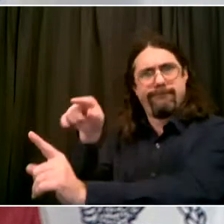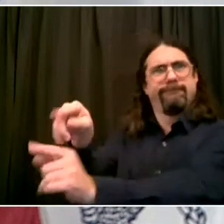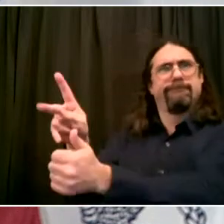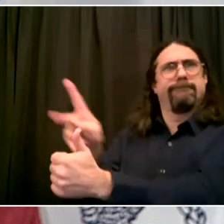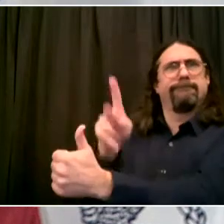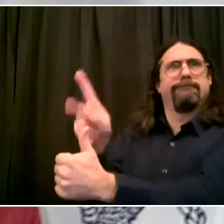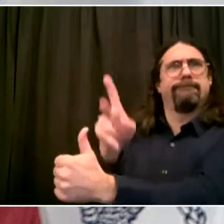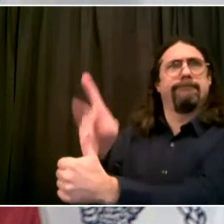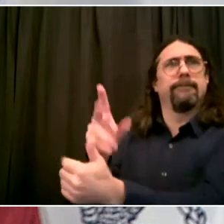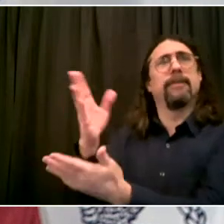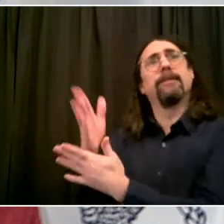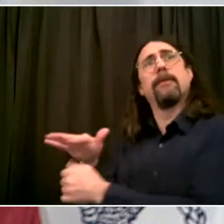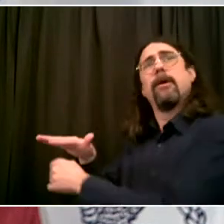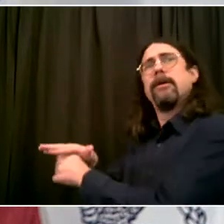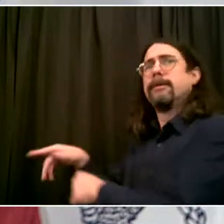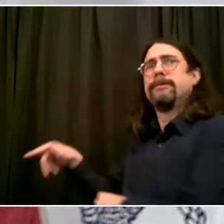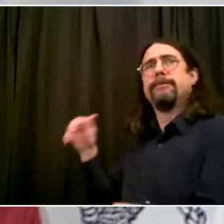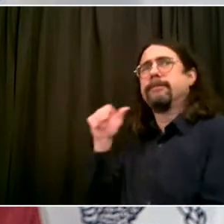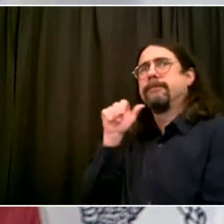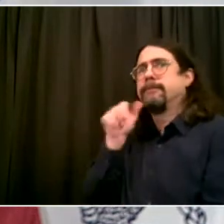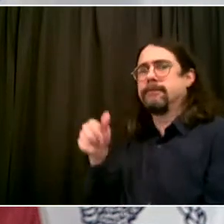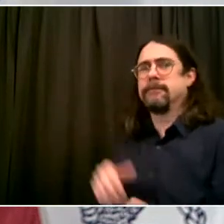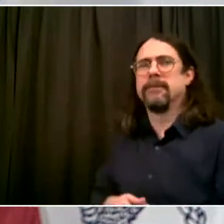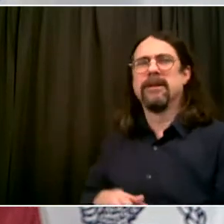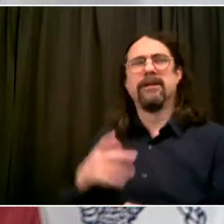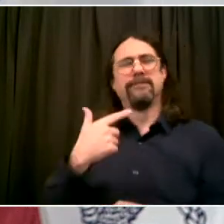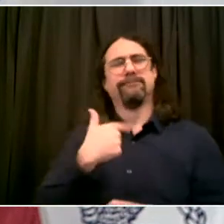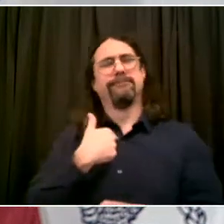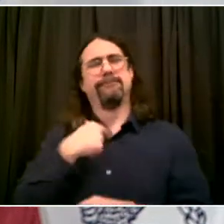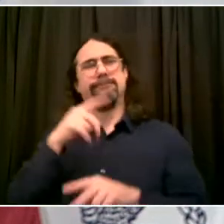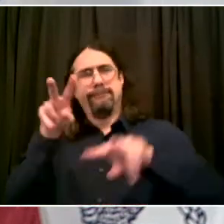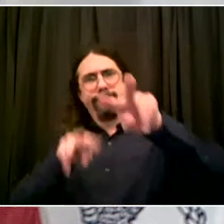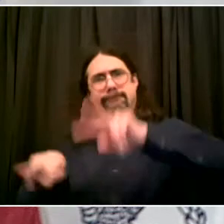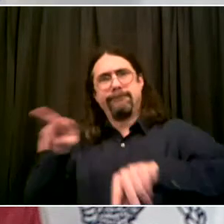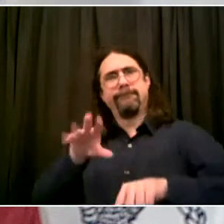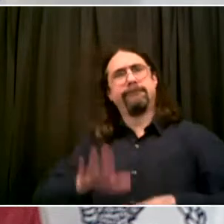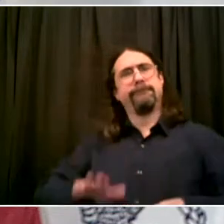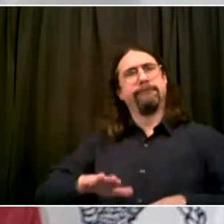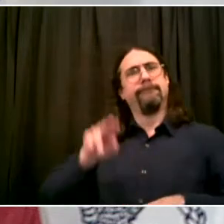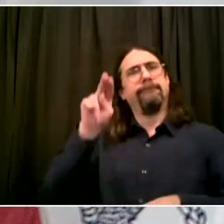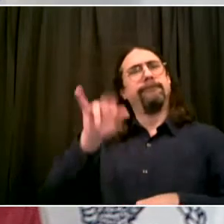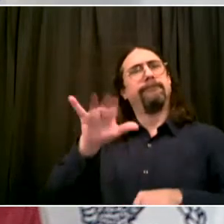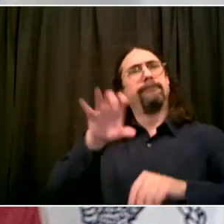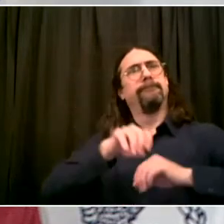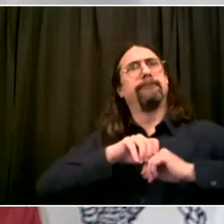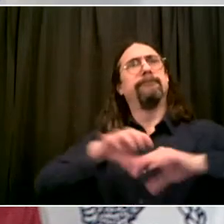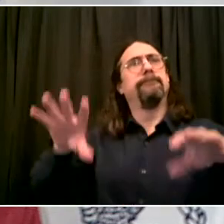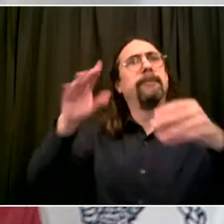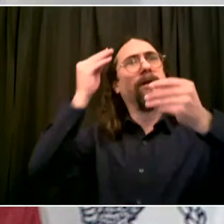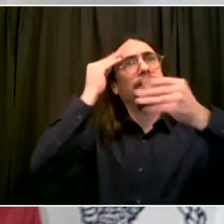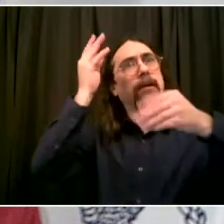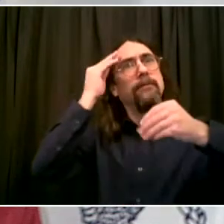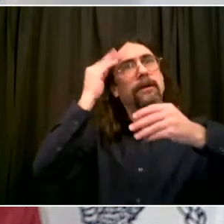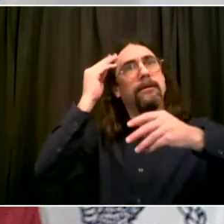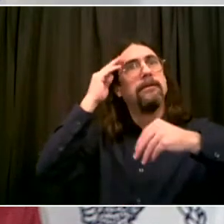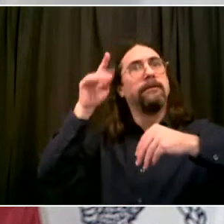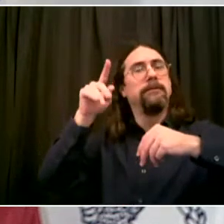DATTAA ND I ADMIT I'M LOOKING AT INFOFORMATIION ATH SPOT A WEEK OLD. YOU SEE CERTAIN NEIGHBORHOODS